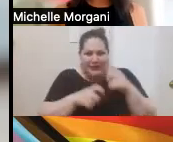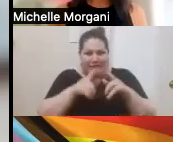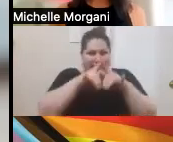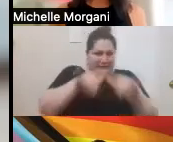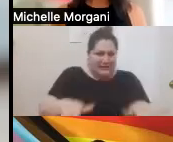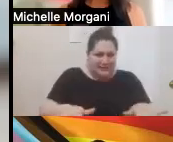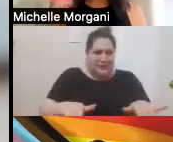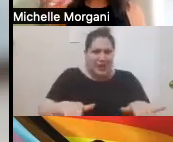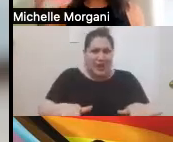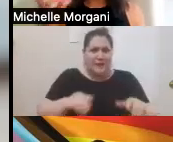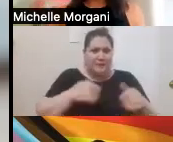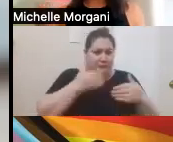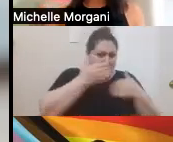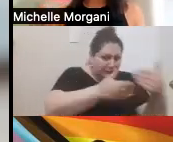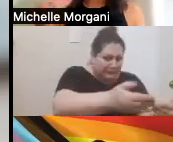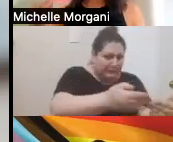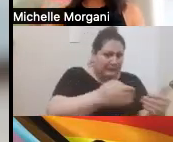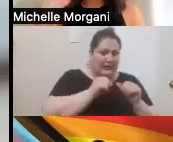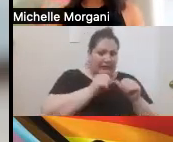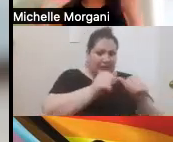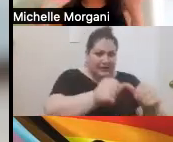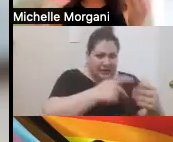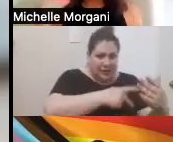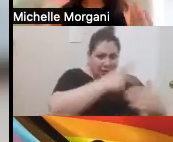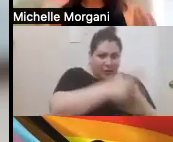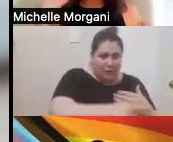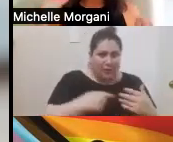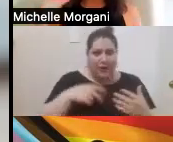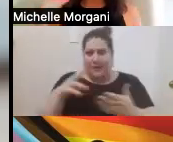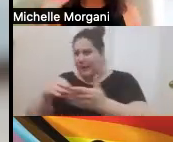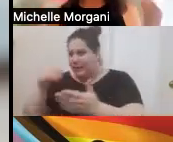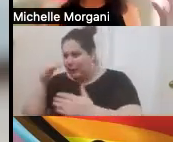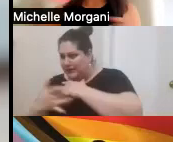and trying to learn a new technology in a software as well as also taking in all